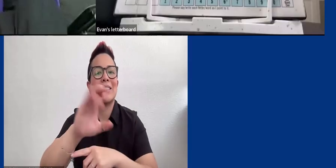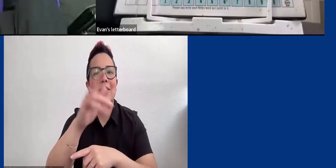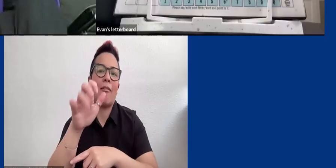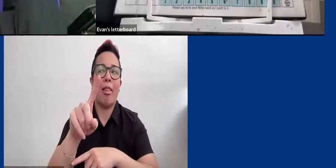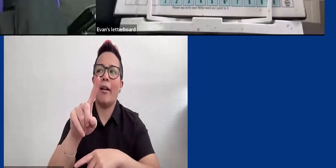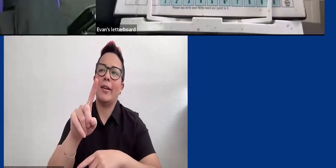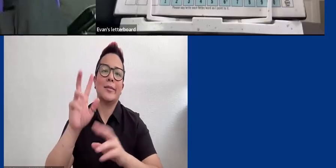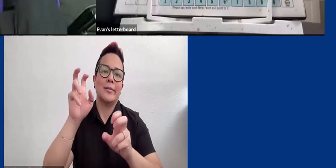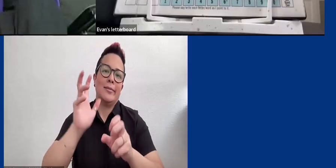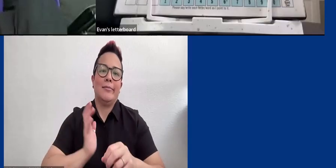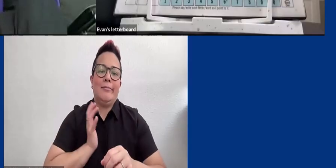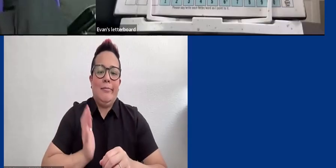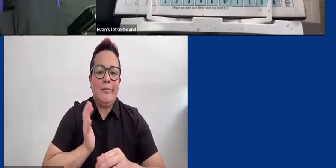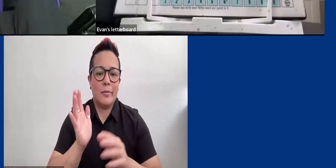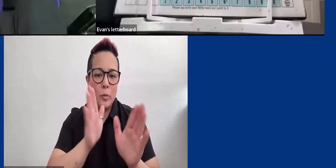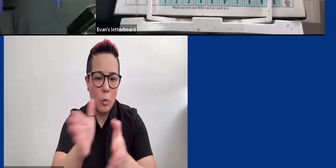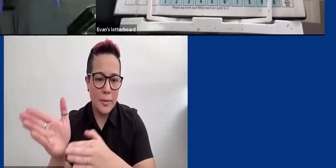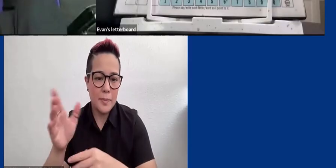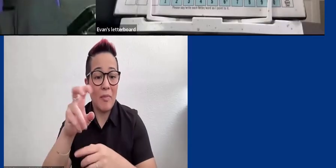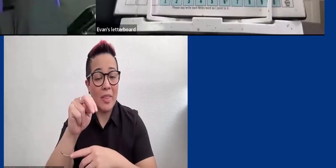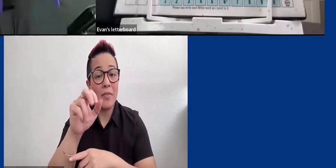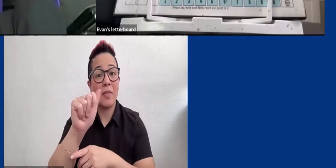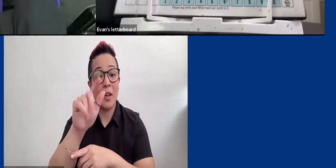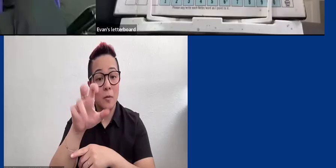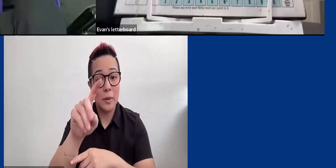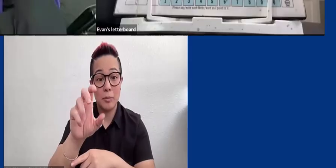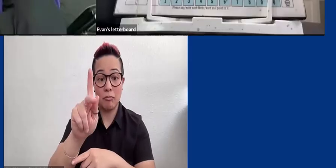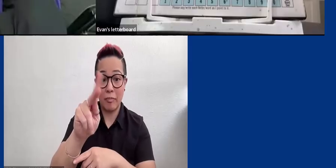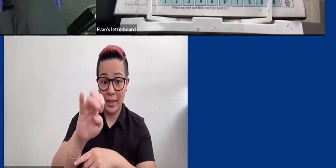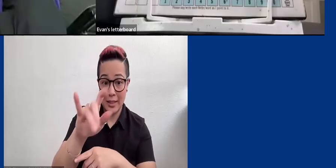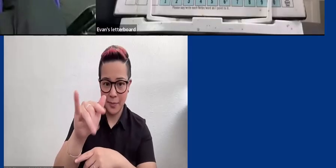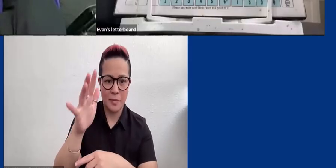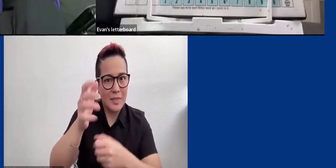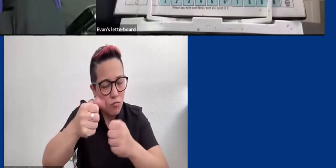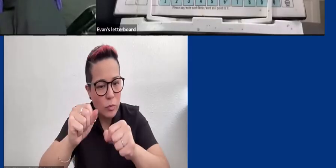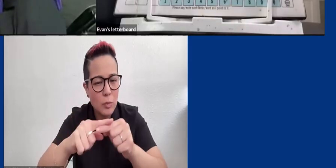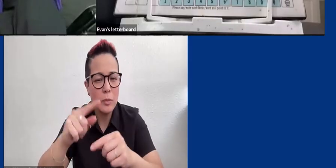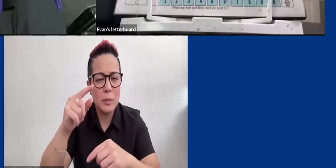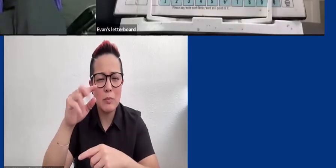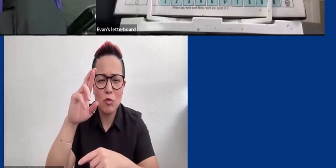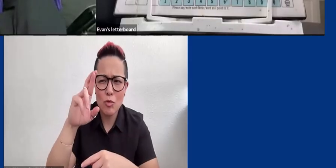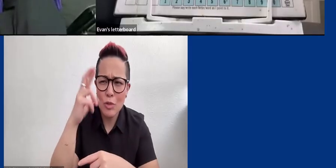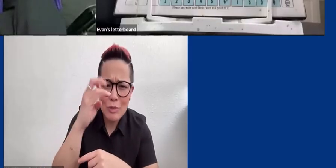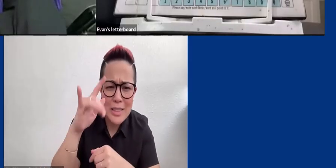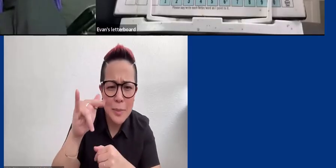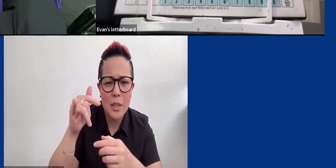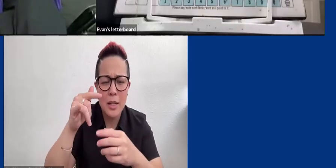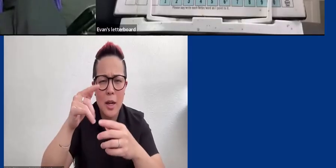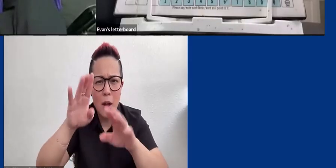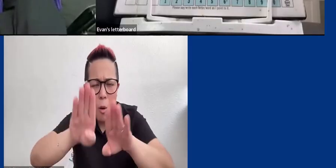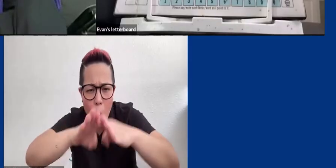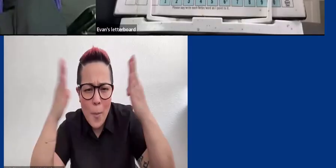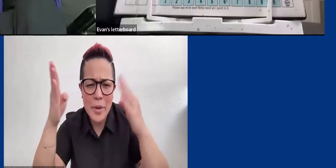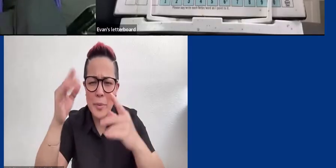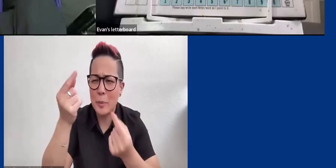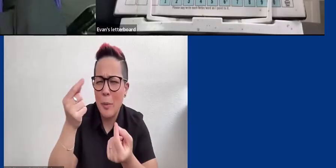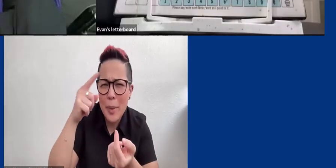mystery from sex and sexuality was rewarded with condemnation and scorn by some of his academic peers,